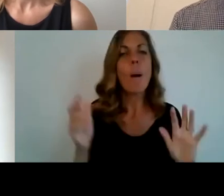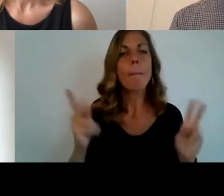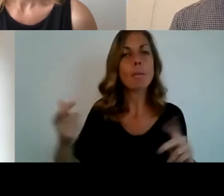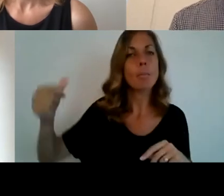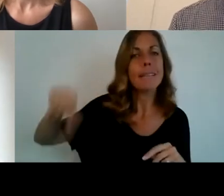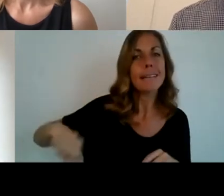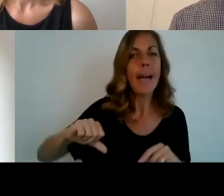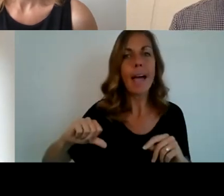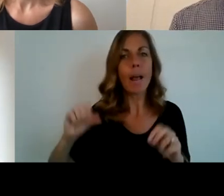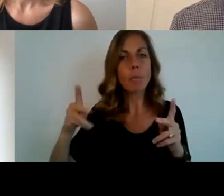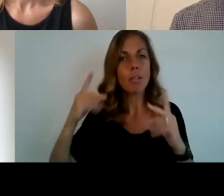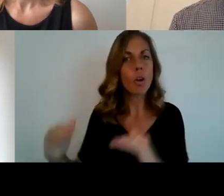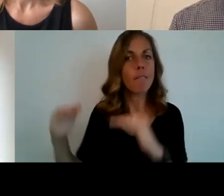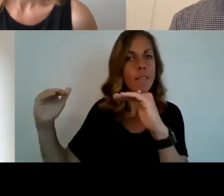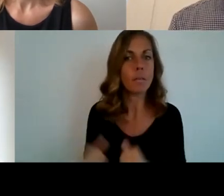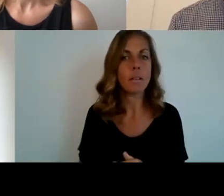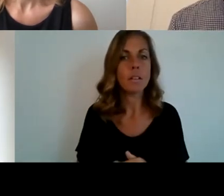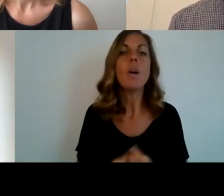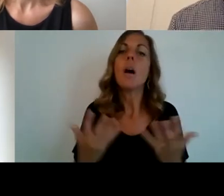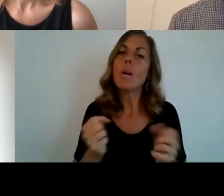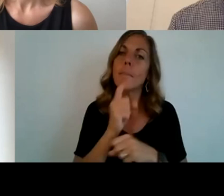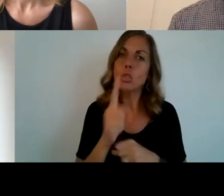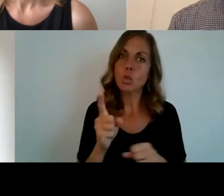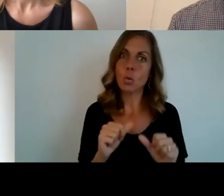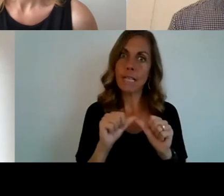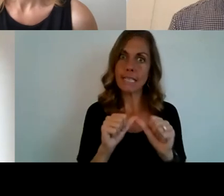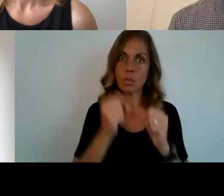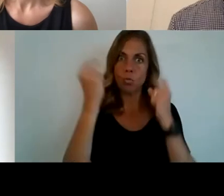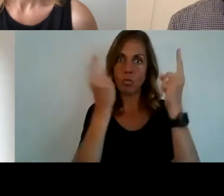And so, I just want us to make sure that we are still continuing to think critically about it means for people